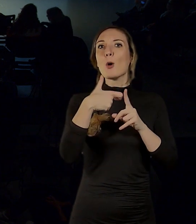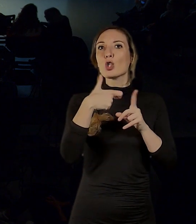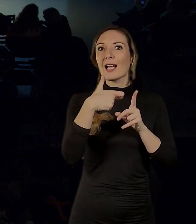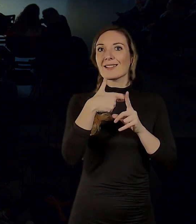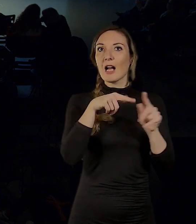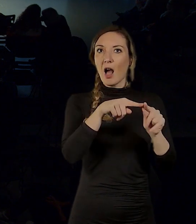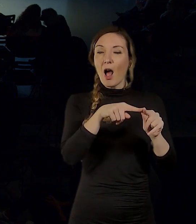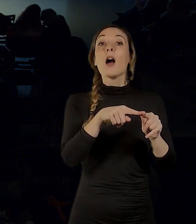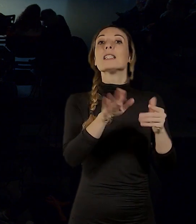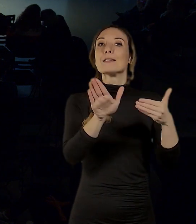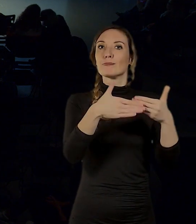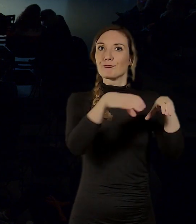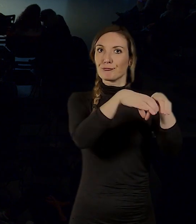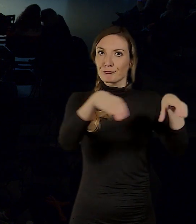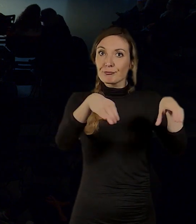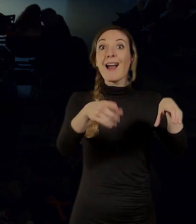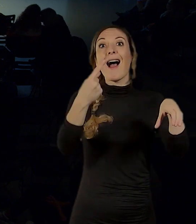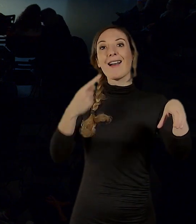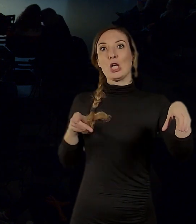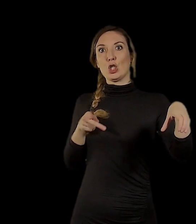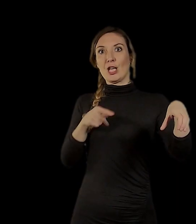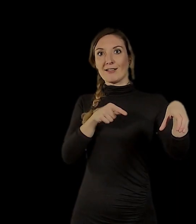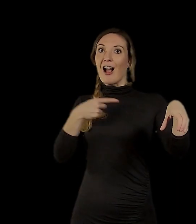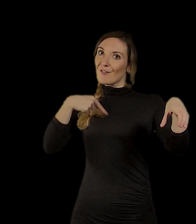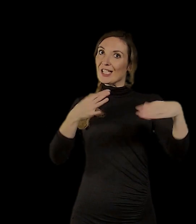of buildings, but actually also in the second row.